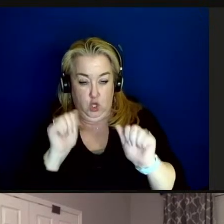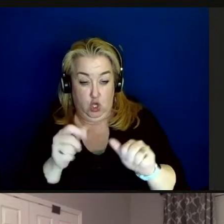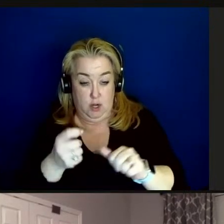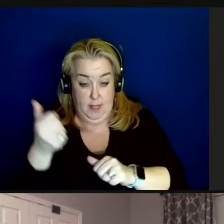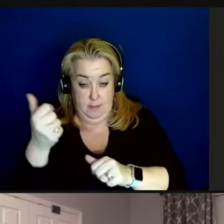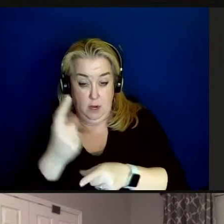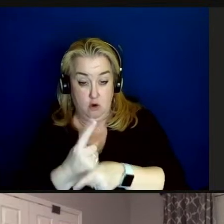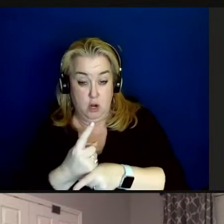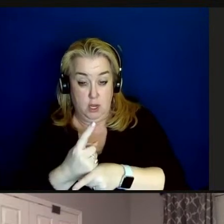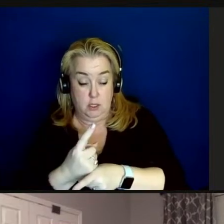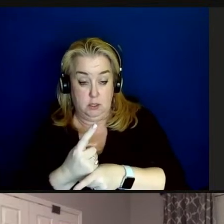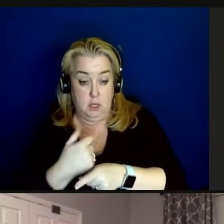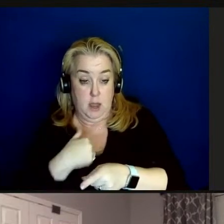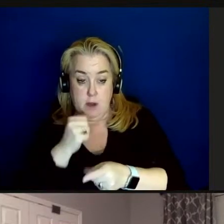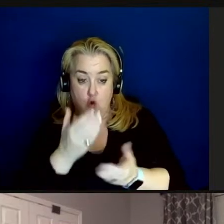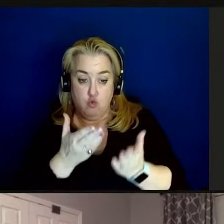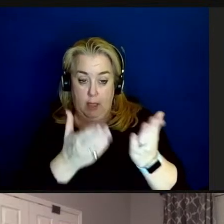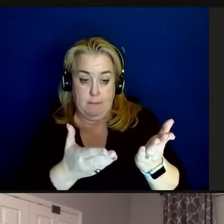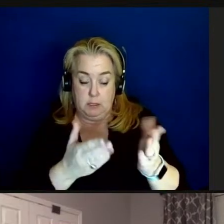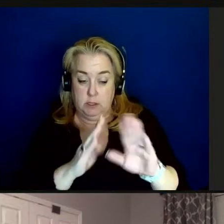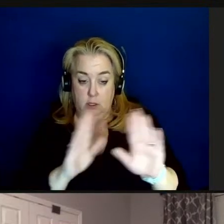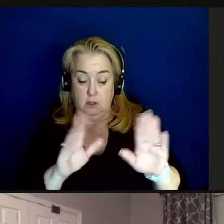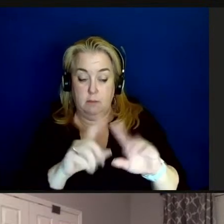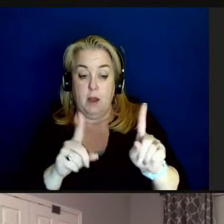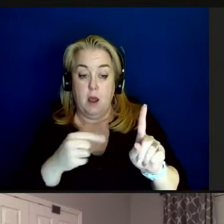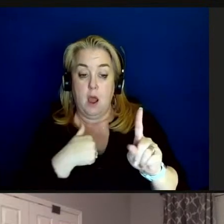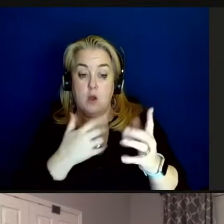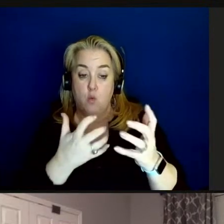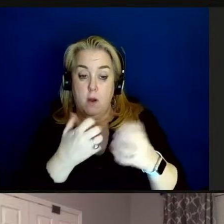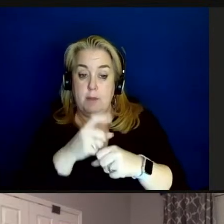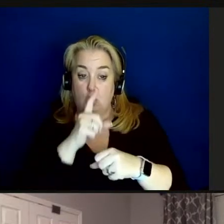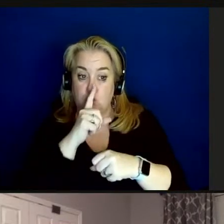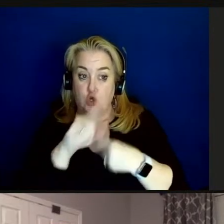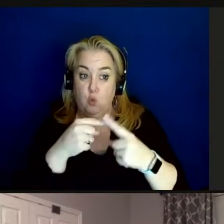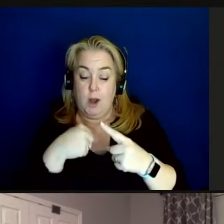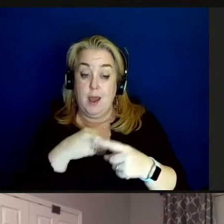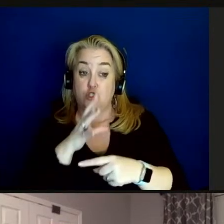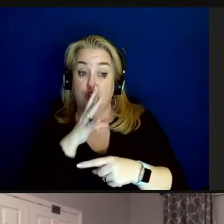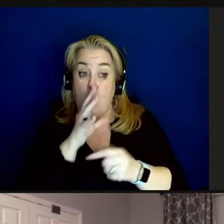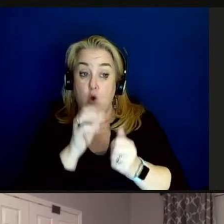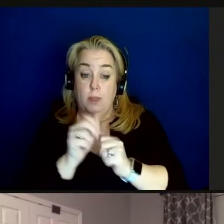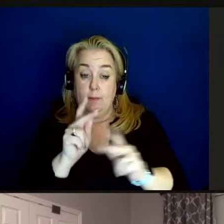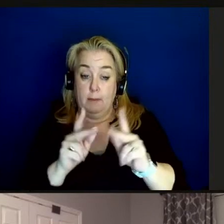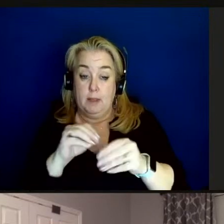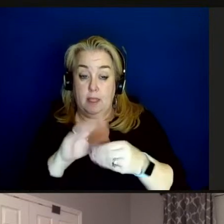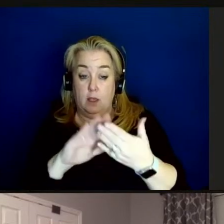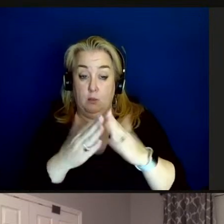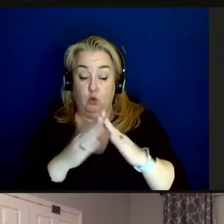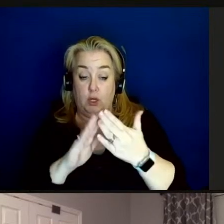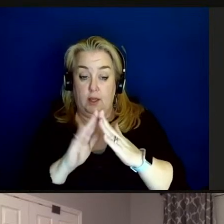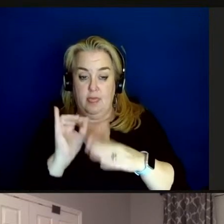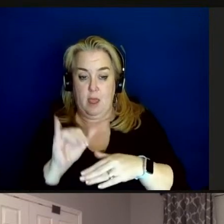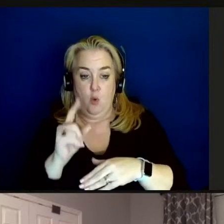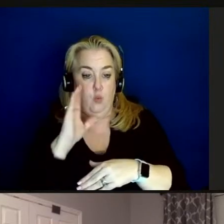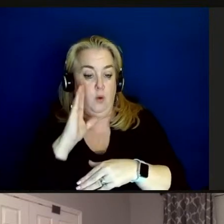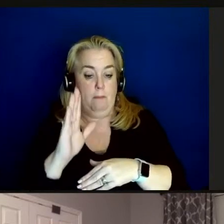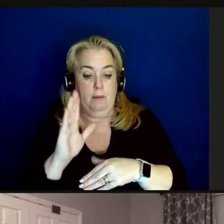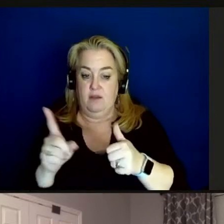AND SO IT'S NOT AS IF WE HAVE A BUNCH OF VAGUE CONCESSIONS